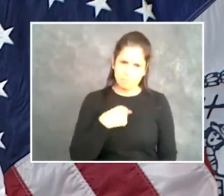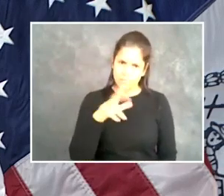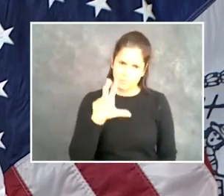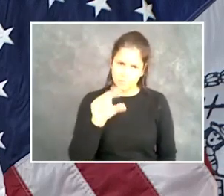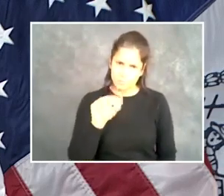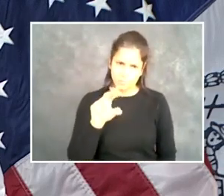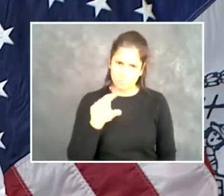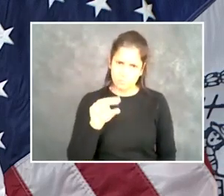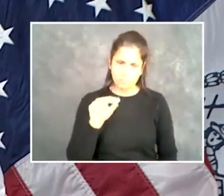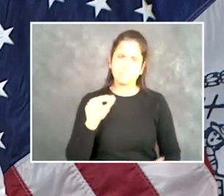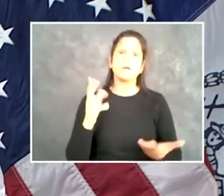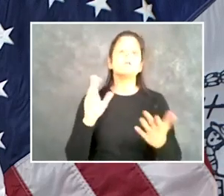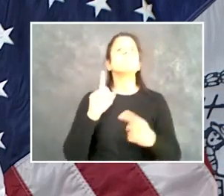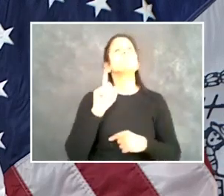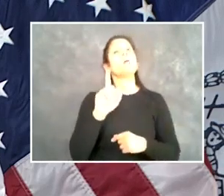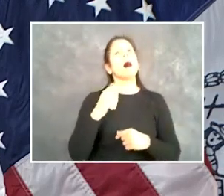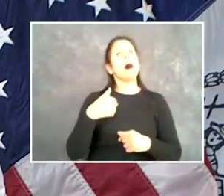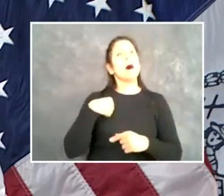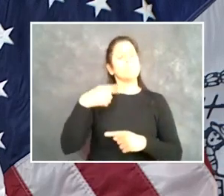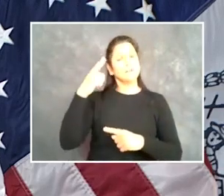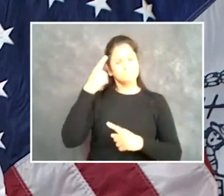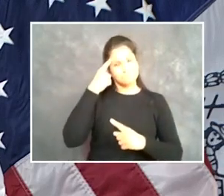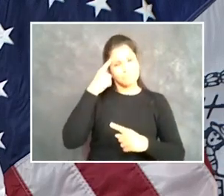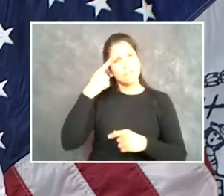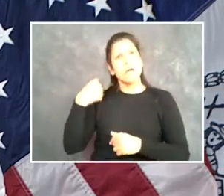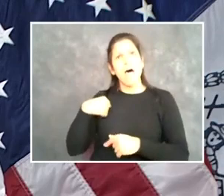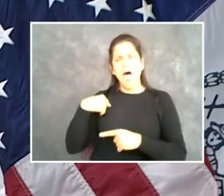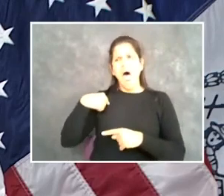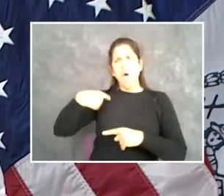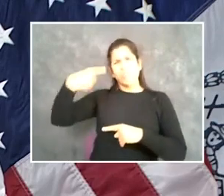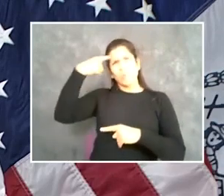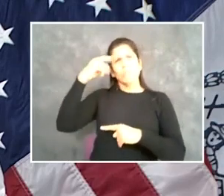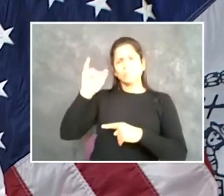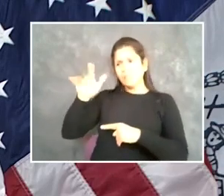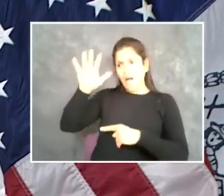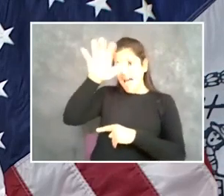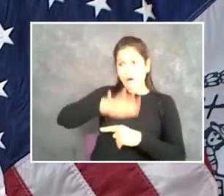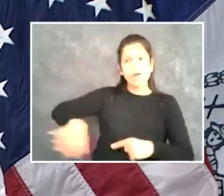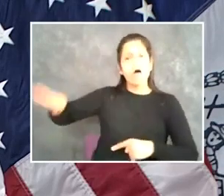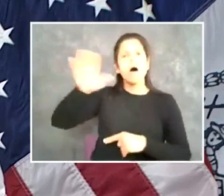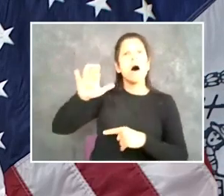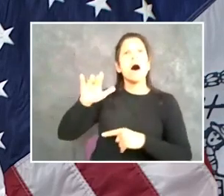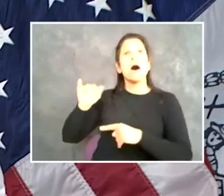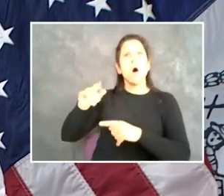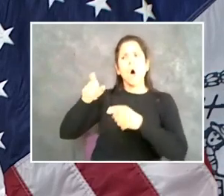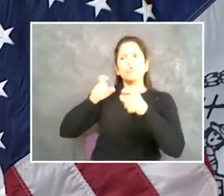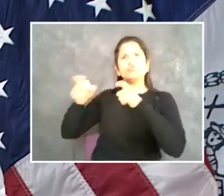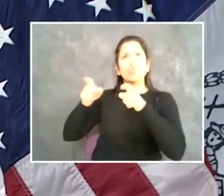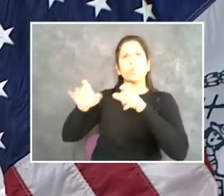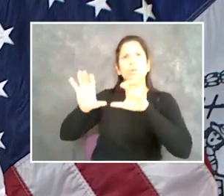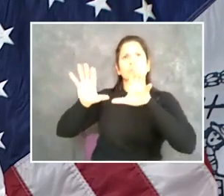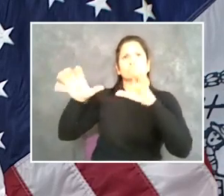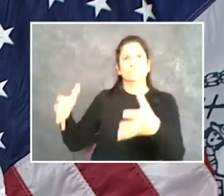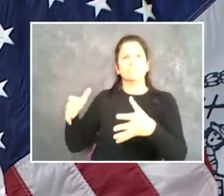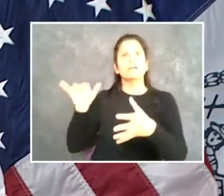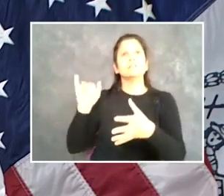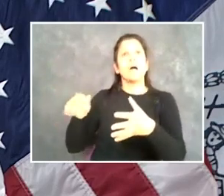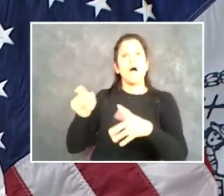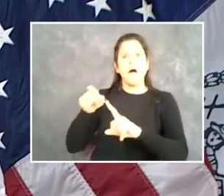THAT SPACE IS CONTROLLED BY THE UNITED STATES PARK SERVICE. I DON'T KNOW ENOUGH ABOUT WHAT